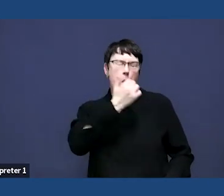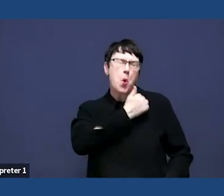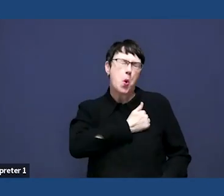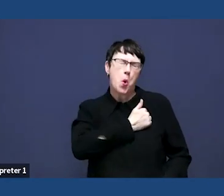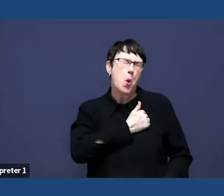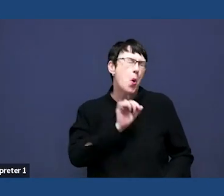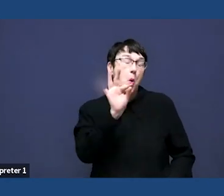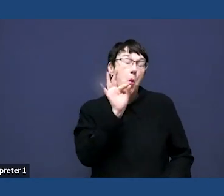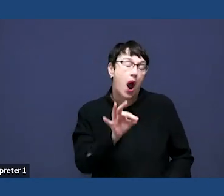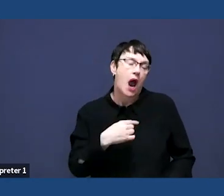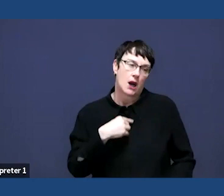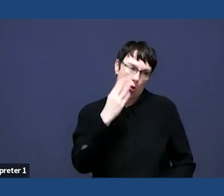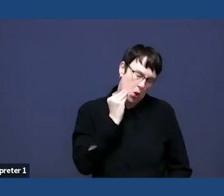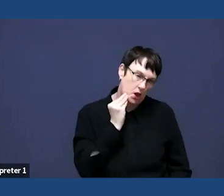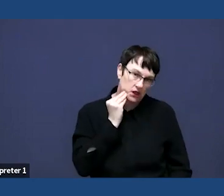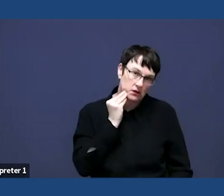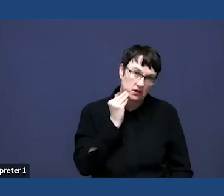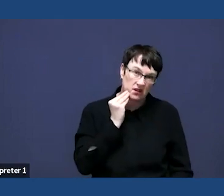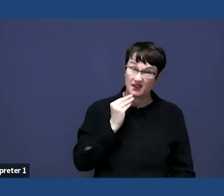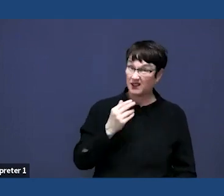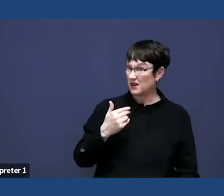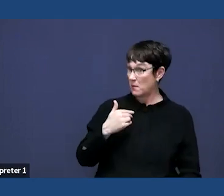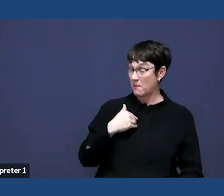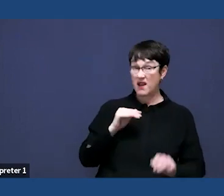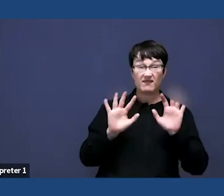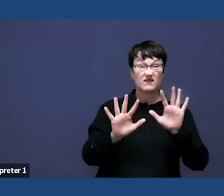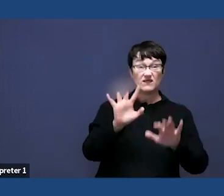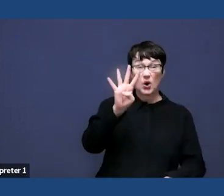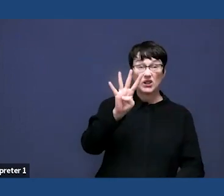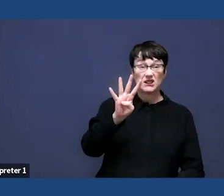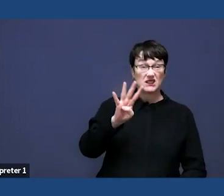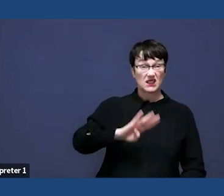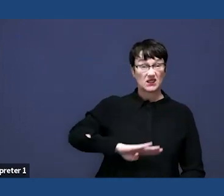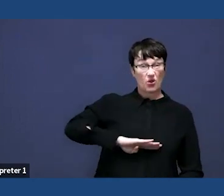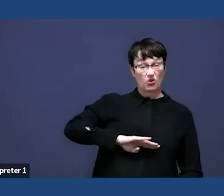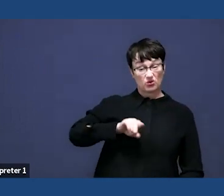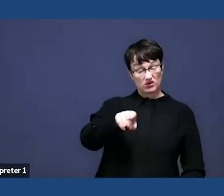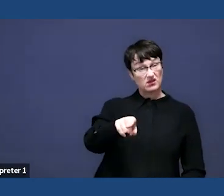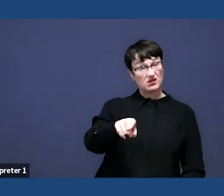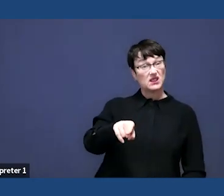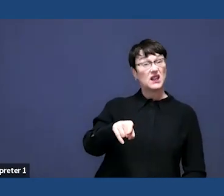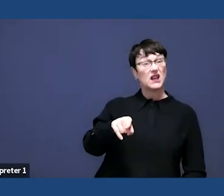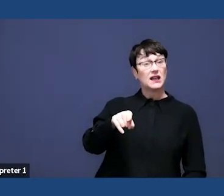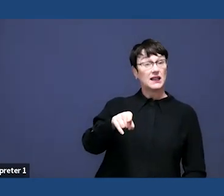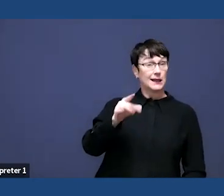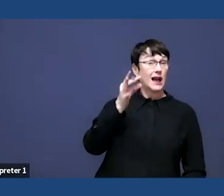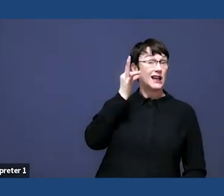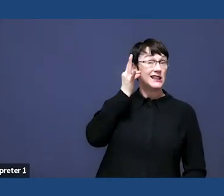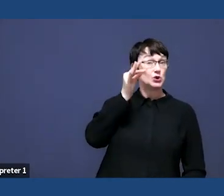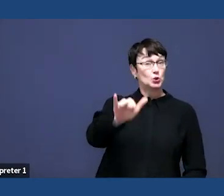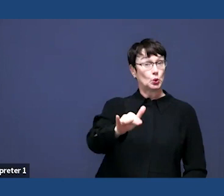This behavior of ageism in society is wrong. How can we change the narrative?